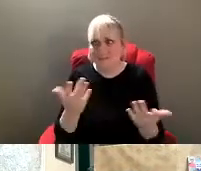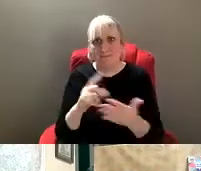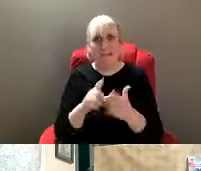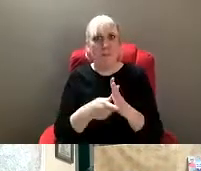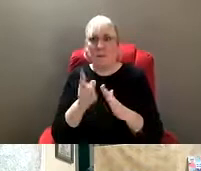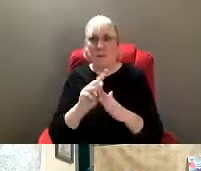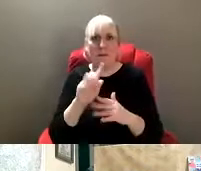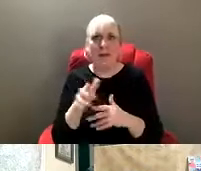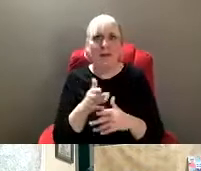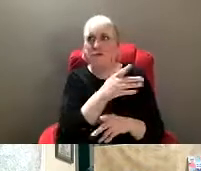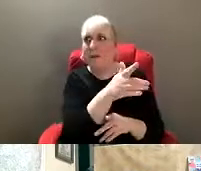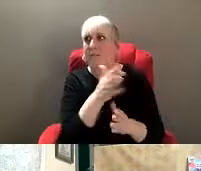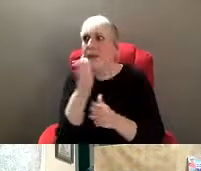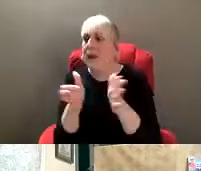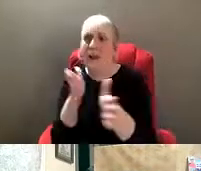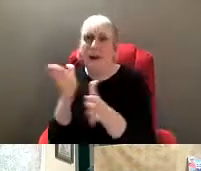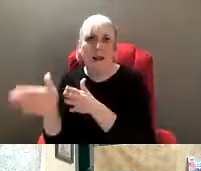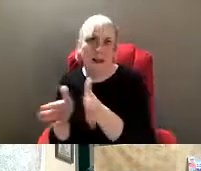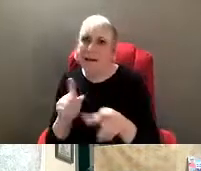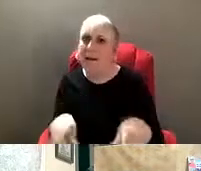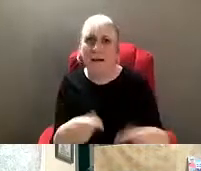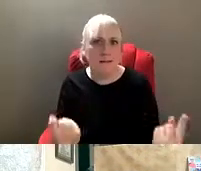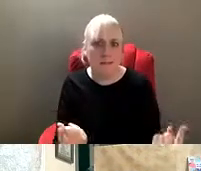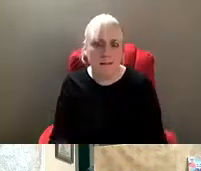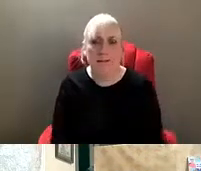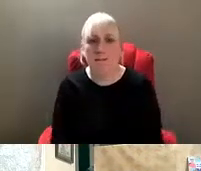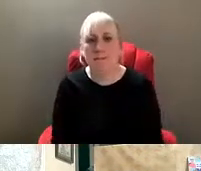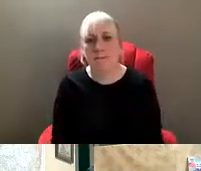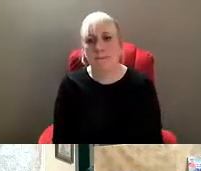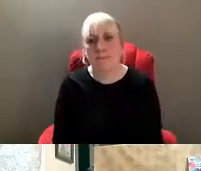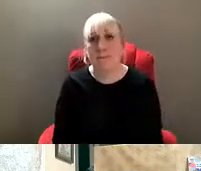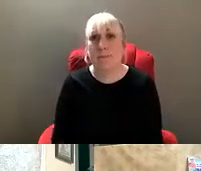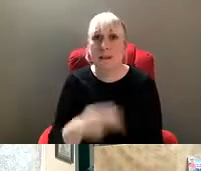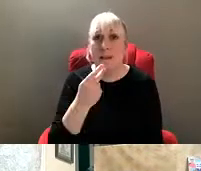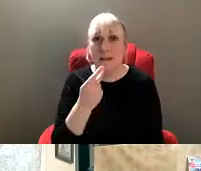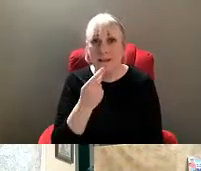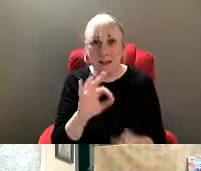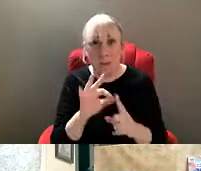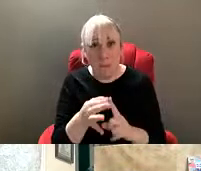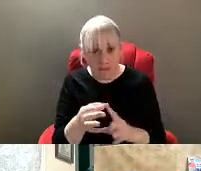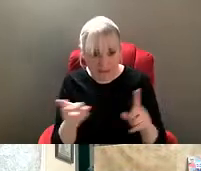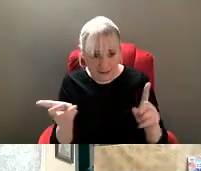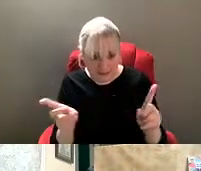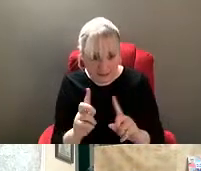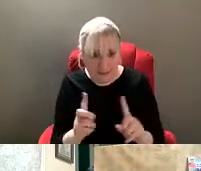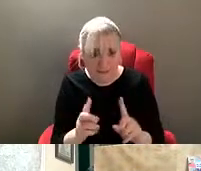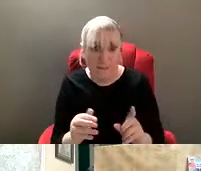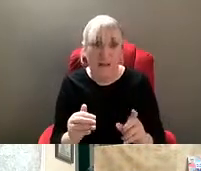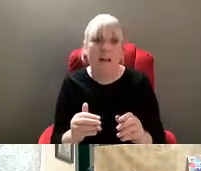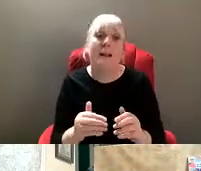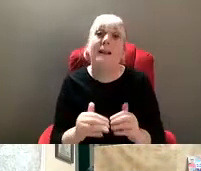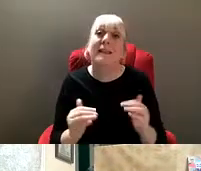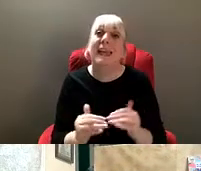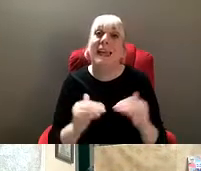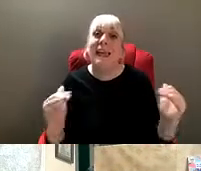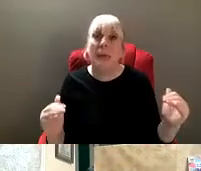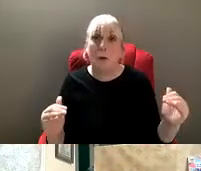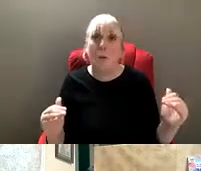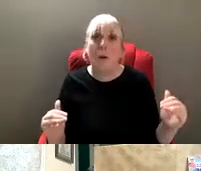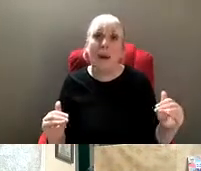now the second feedback is about the other main equal ableism and so nick have accounted is the